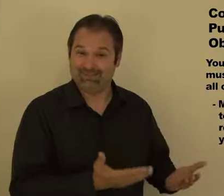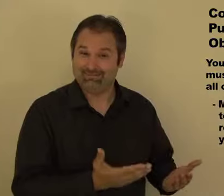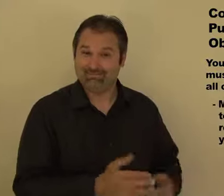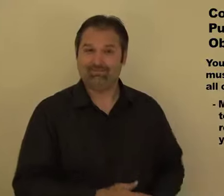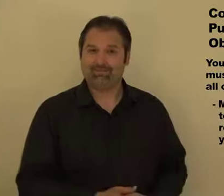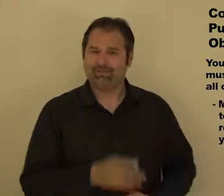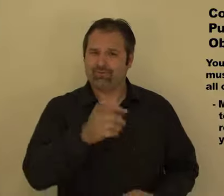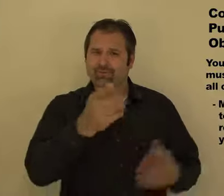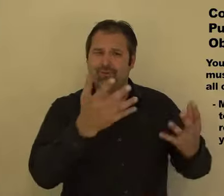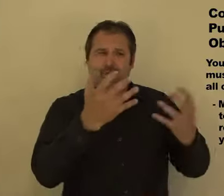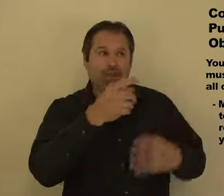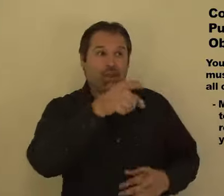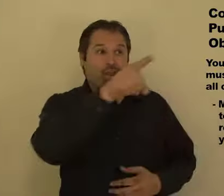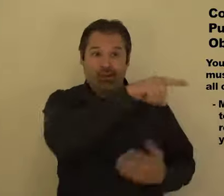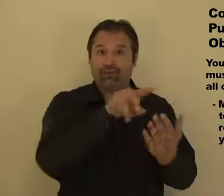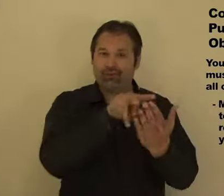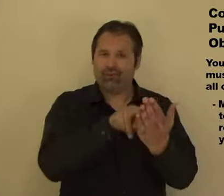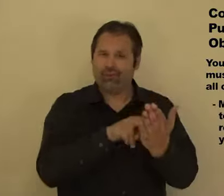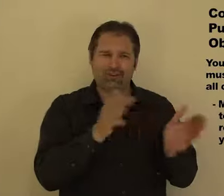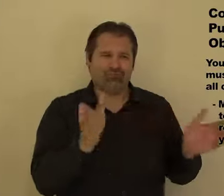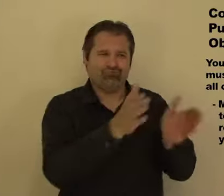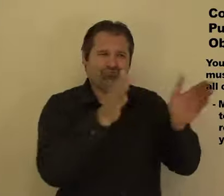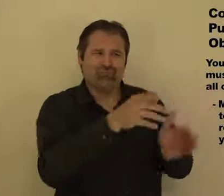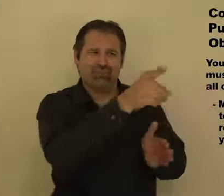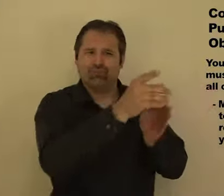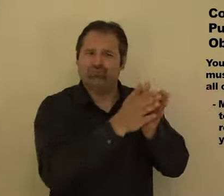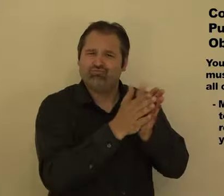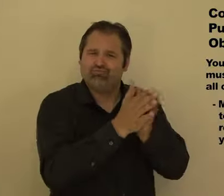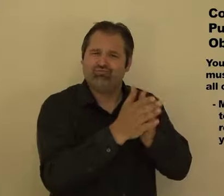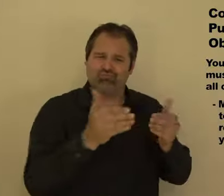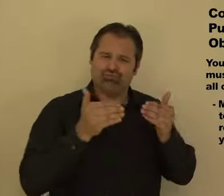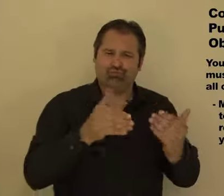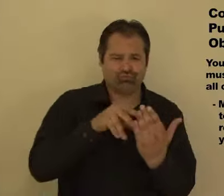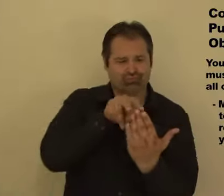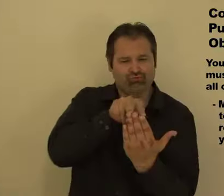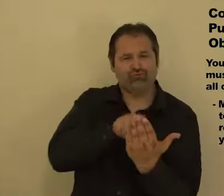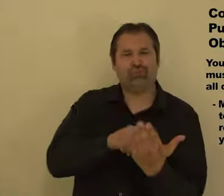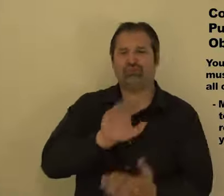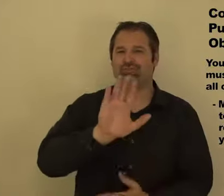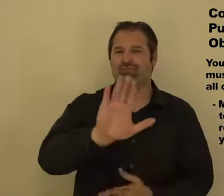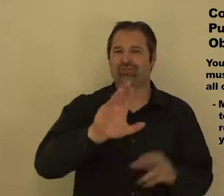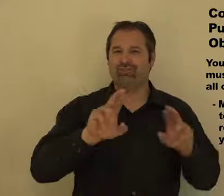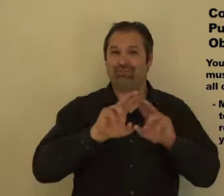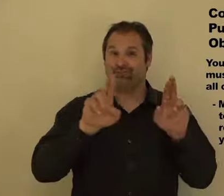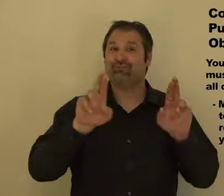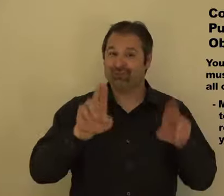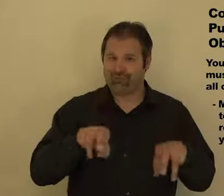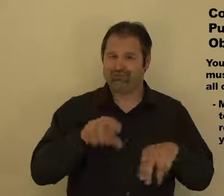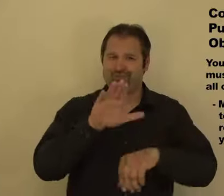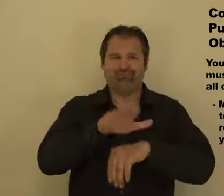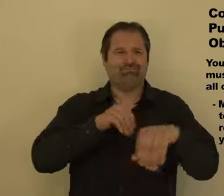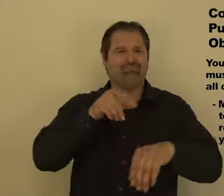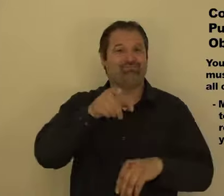and contact you for an interview. Having reviewed your resume, the reader should be interested